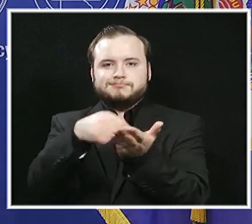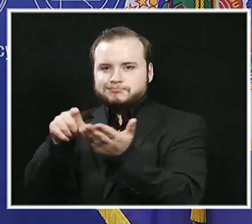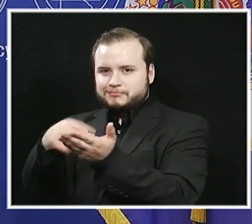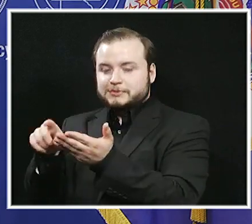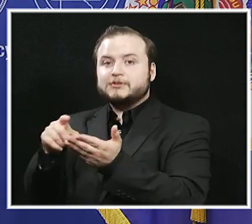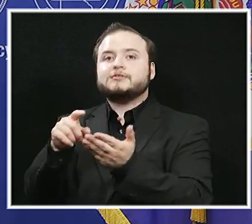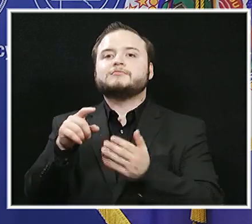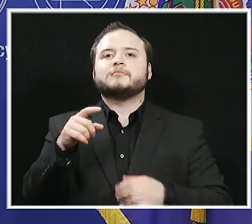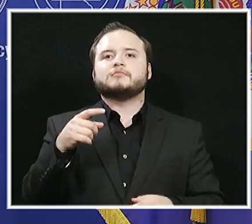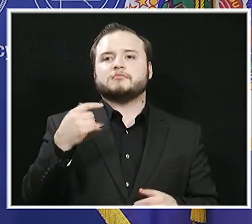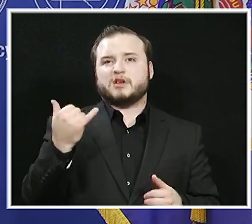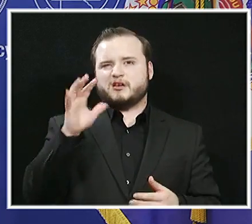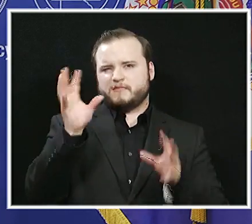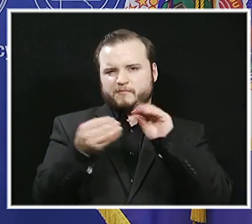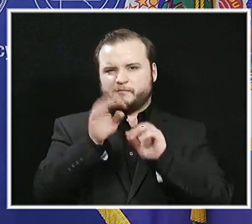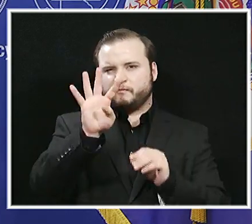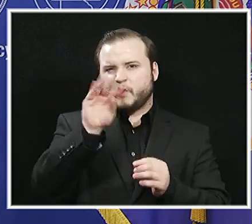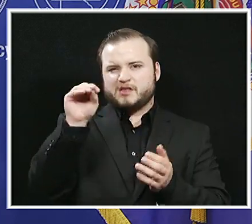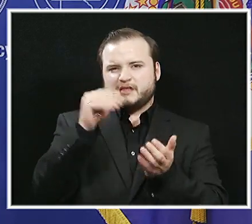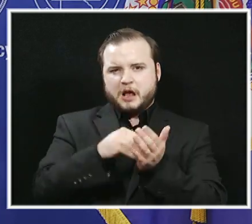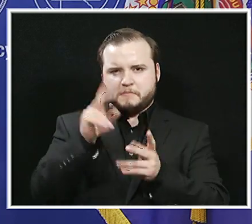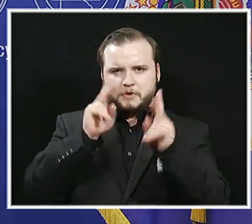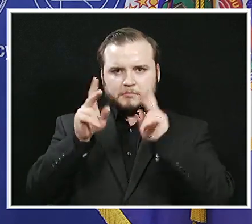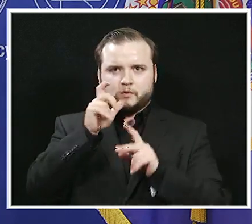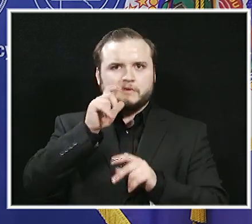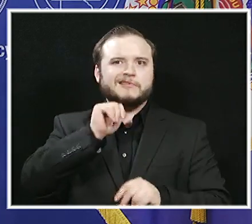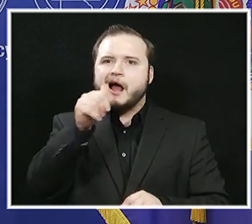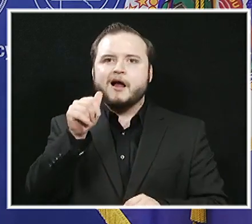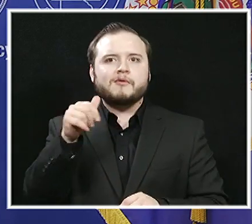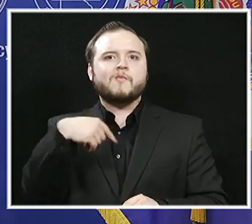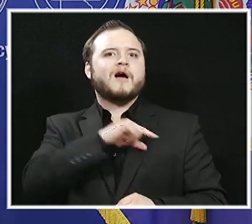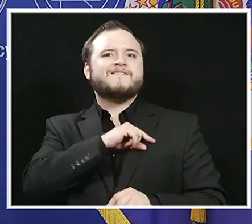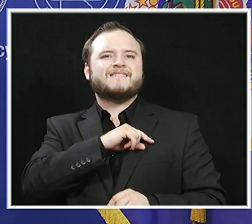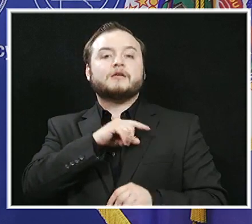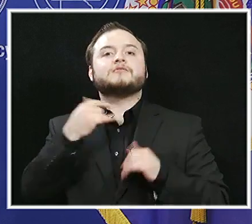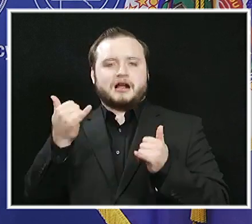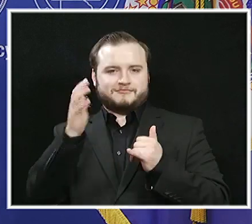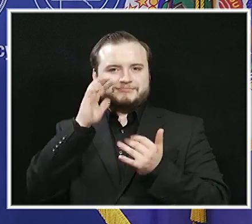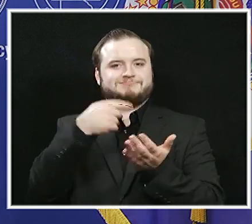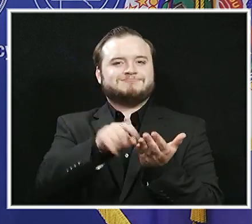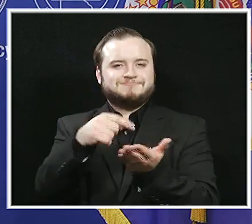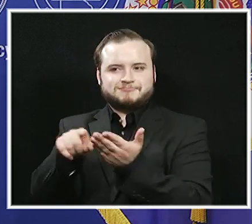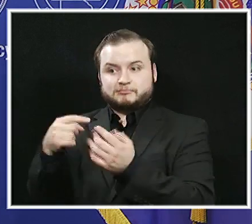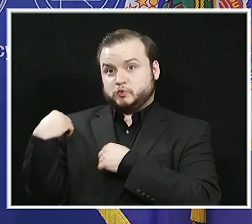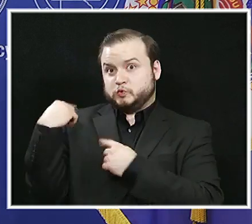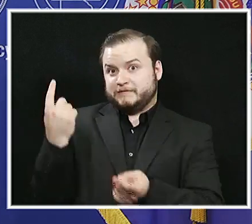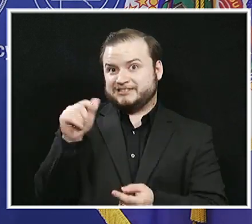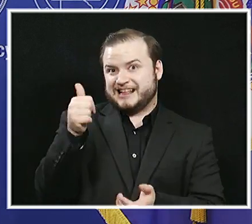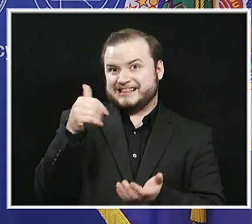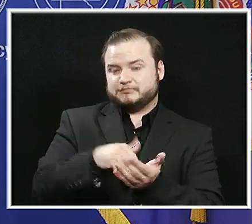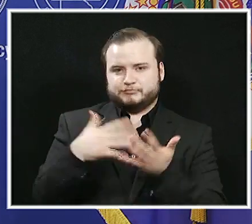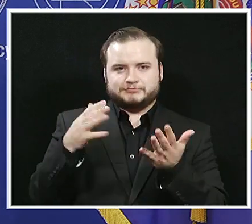eligible for unemployment insurance, we have made initial payments to about 40,000 Minnesotans, I'm told by the team this morning we have about 10,000